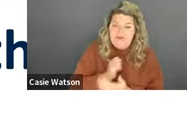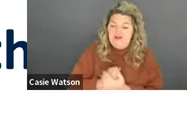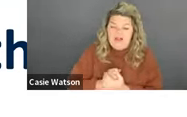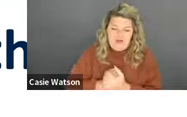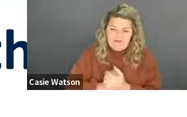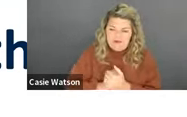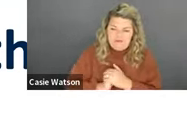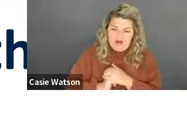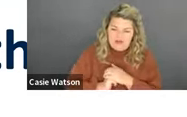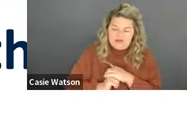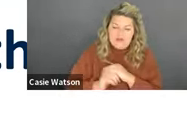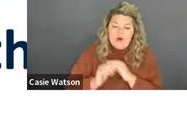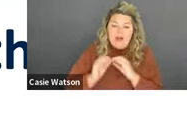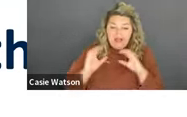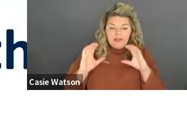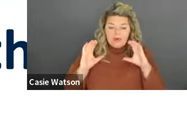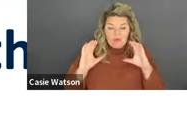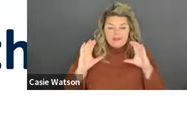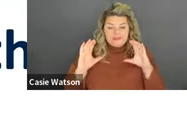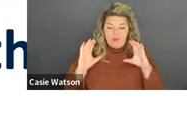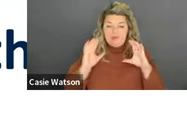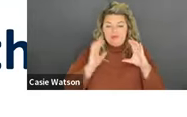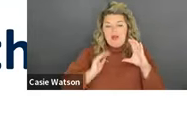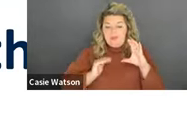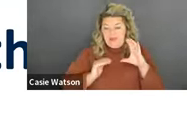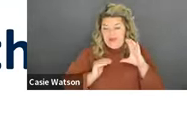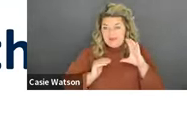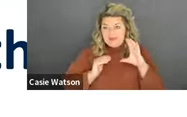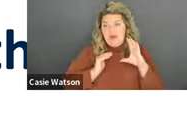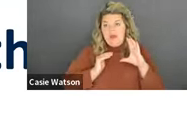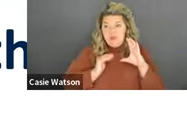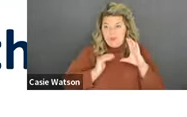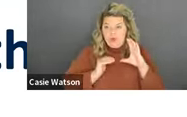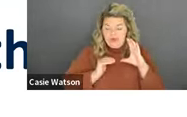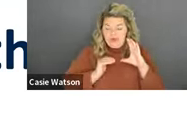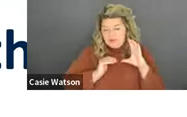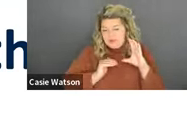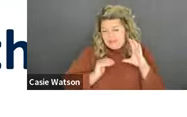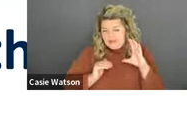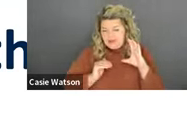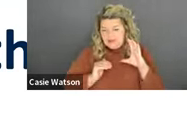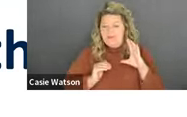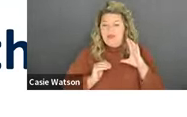would be very helpful for us. So in the request form, there's a place to put those materials,